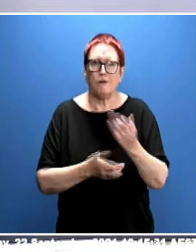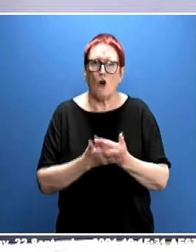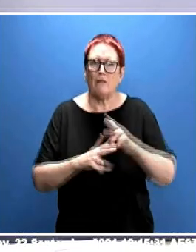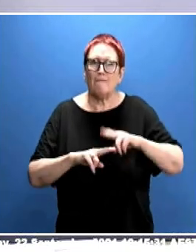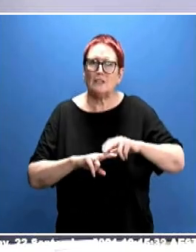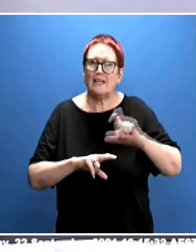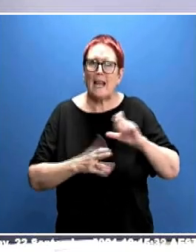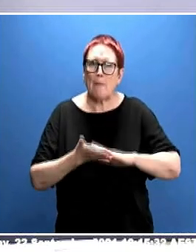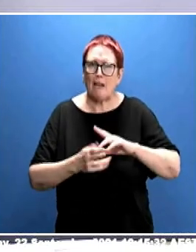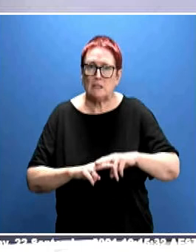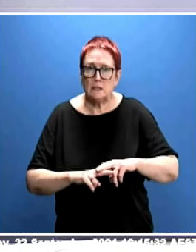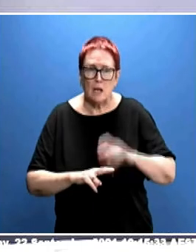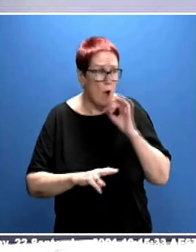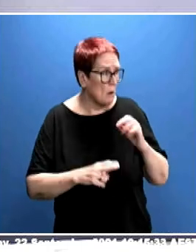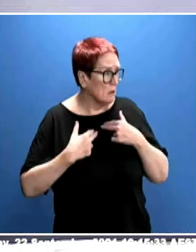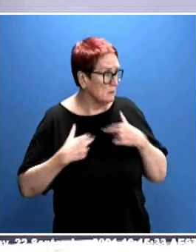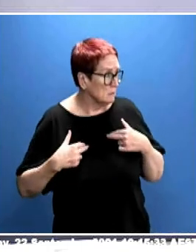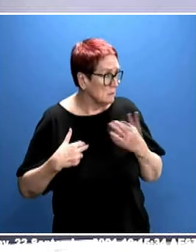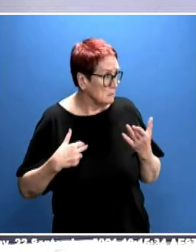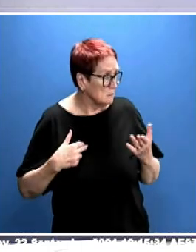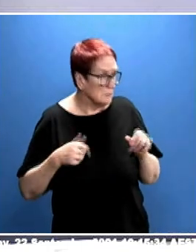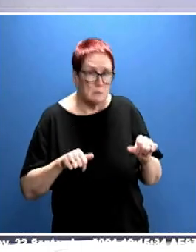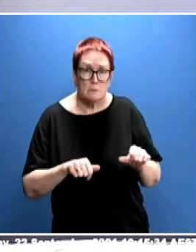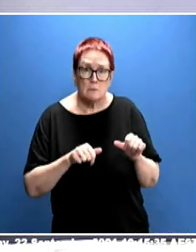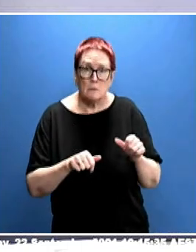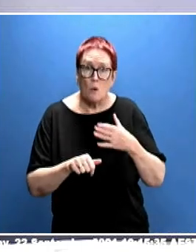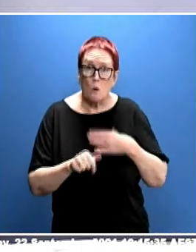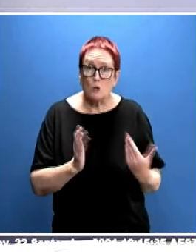Now I'll ask Mr Crowley whether he's content or wishes to say anything